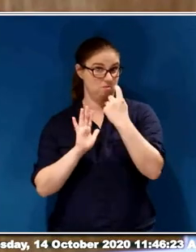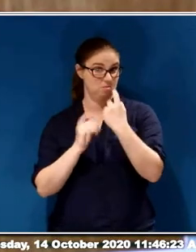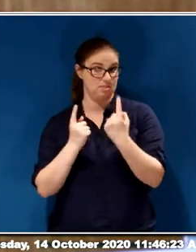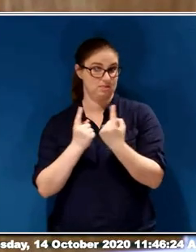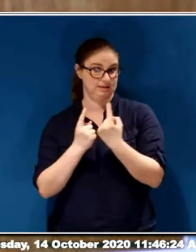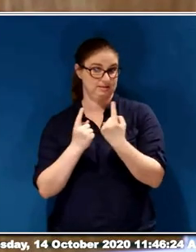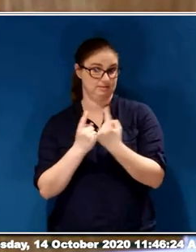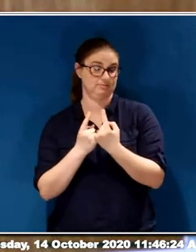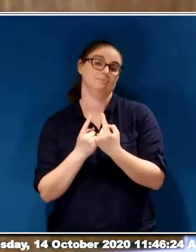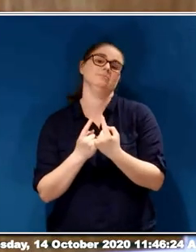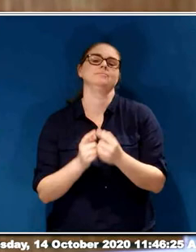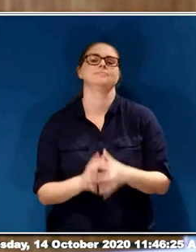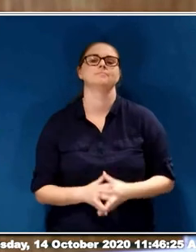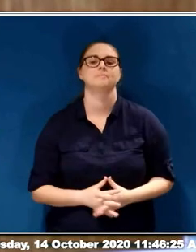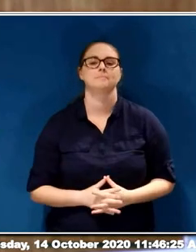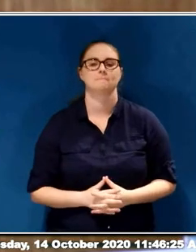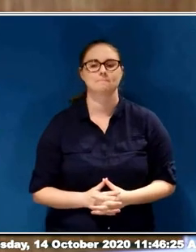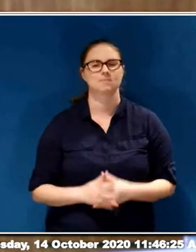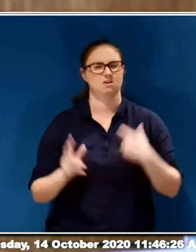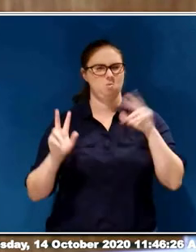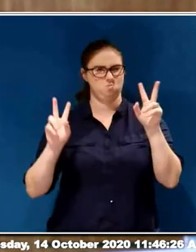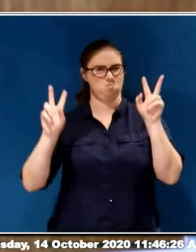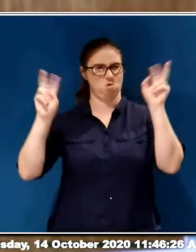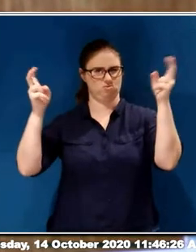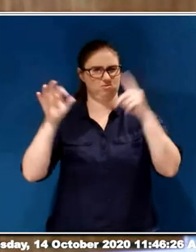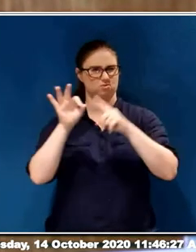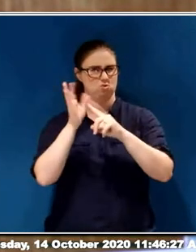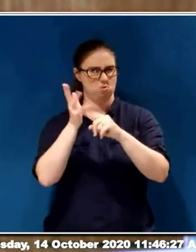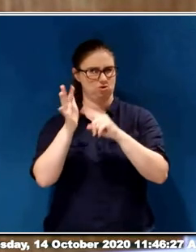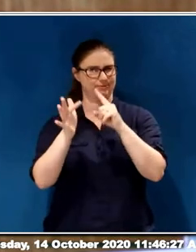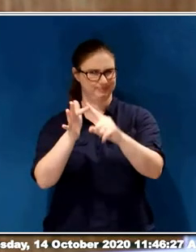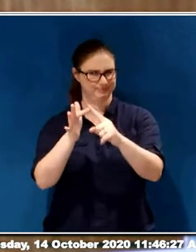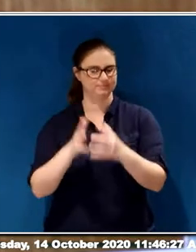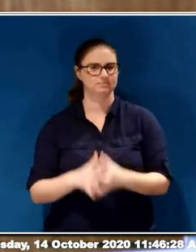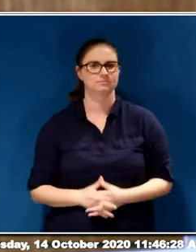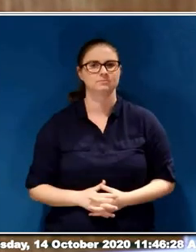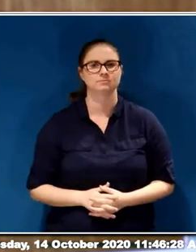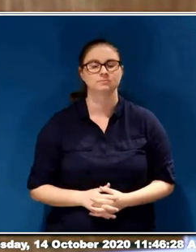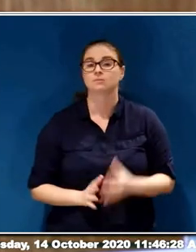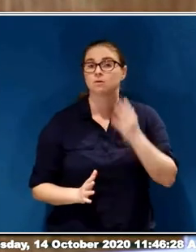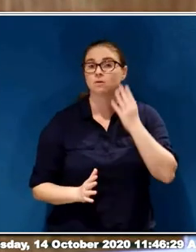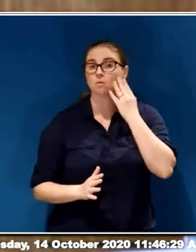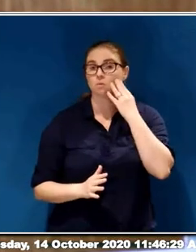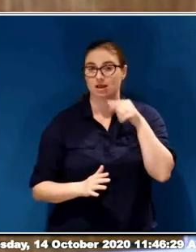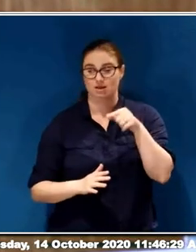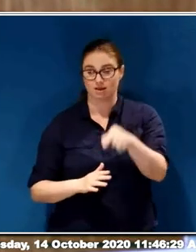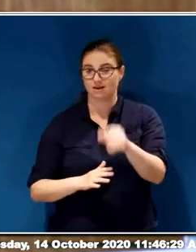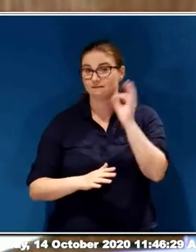Thank you. When a flower does not bloom, you fix the environment in which it grows, not the flower.